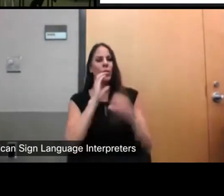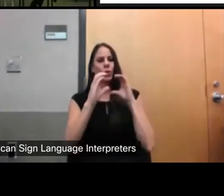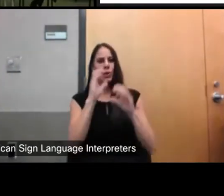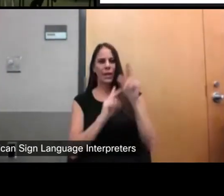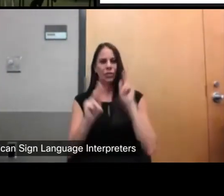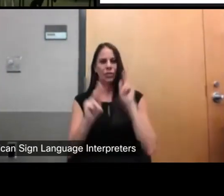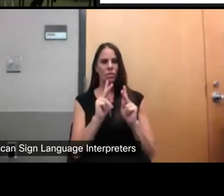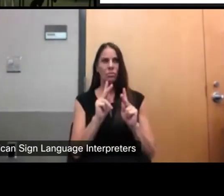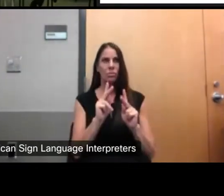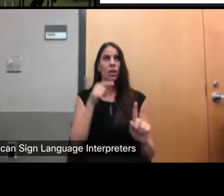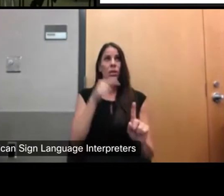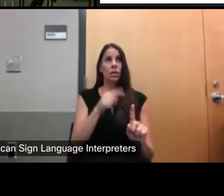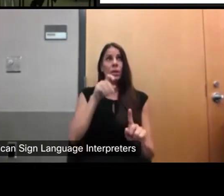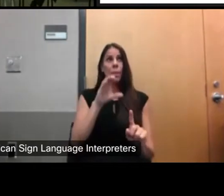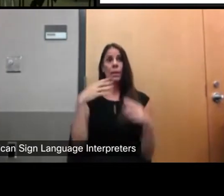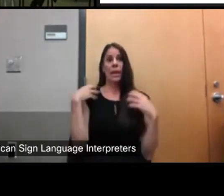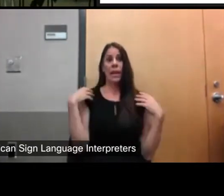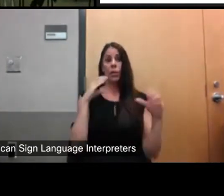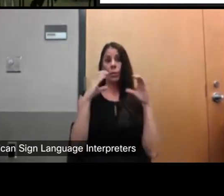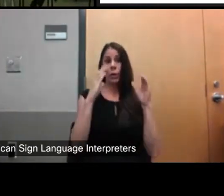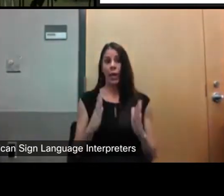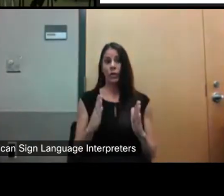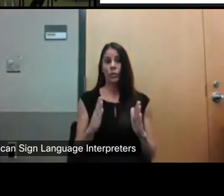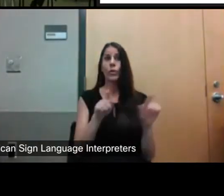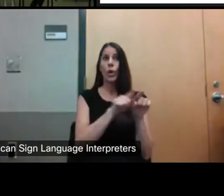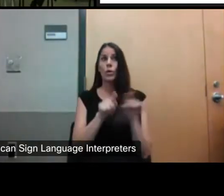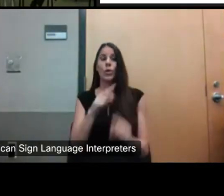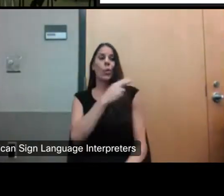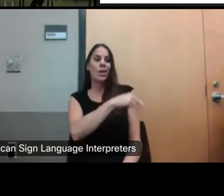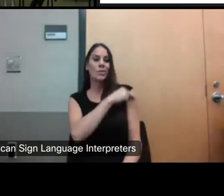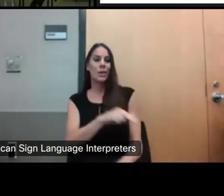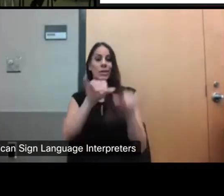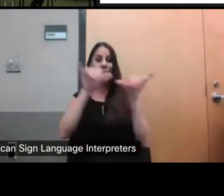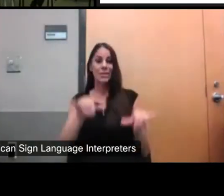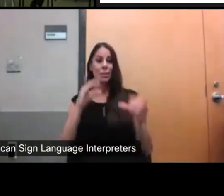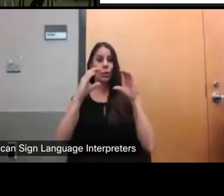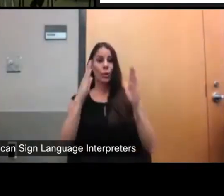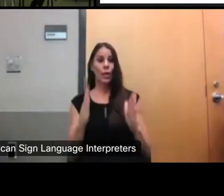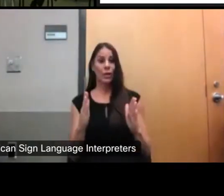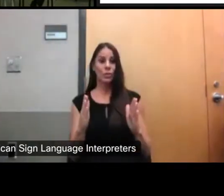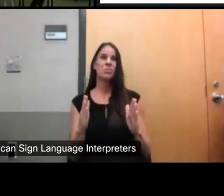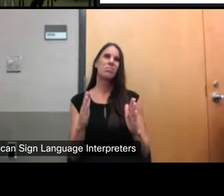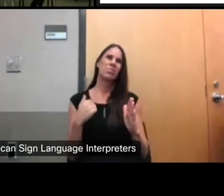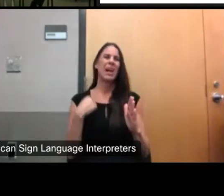are public health communicators and these are also hospital system communicators that are more. I would think of more of like a corporate